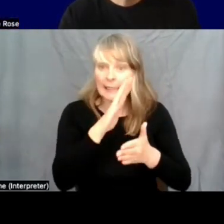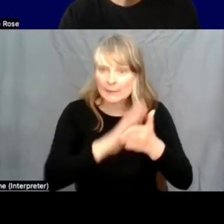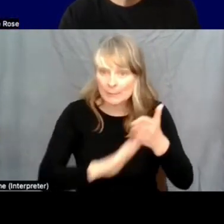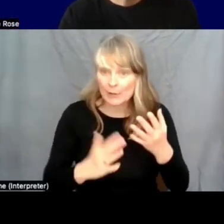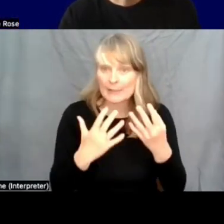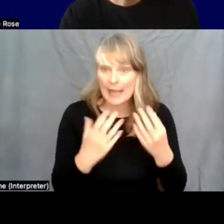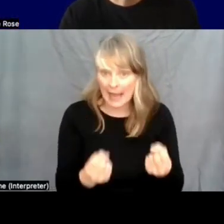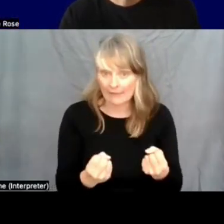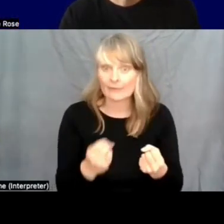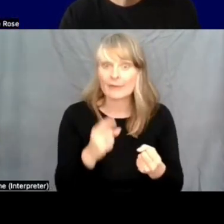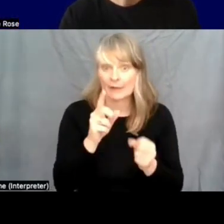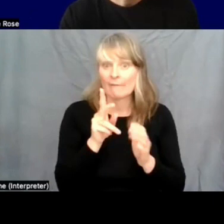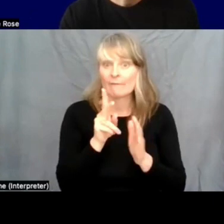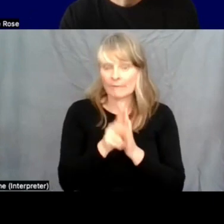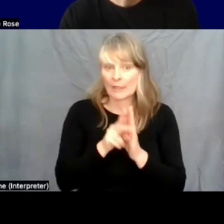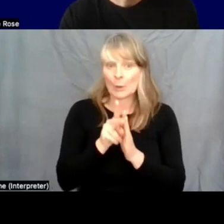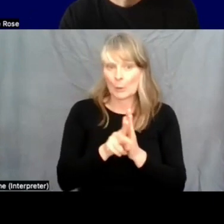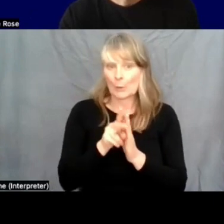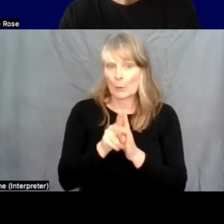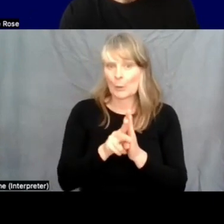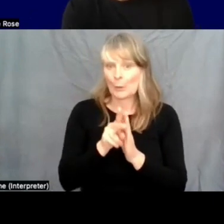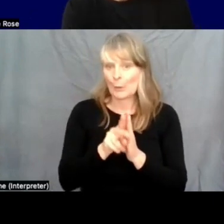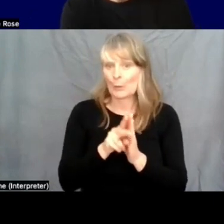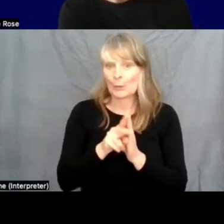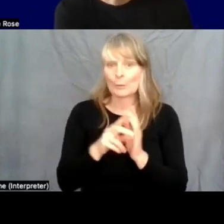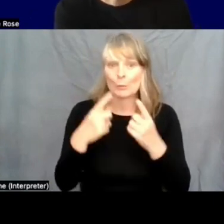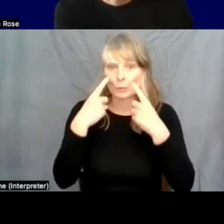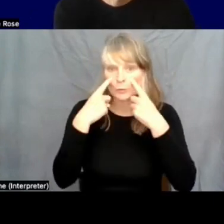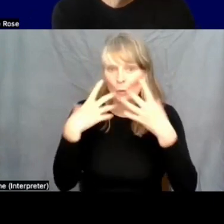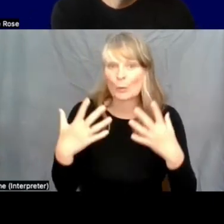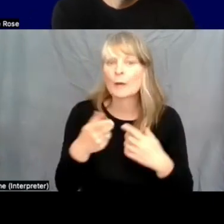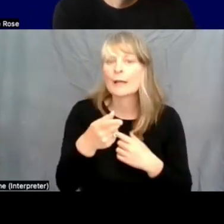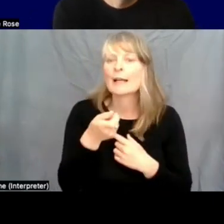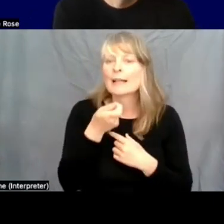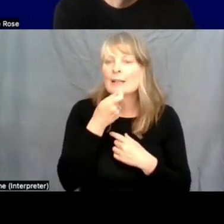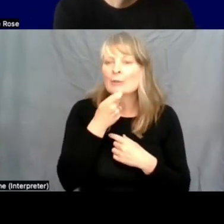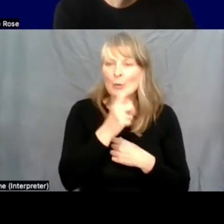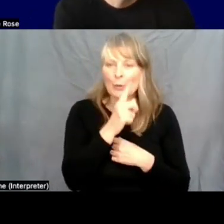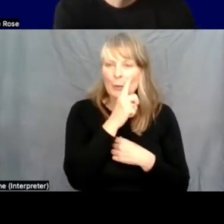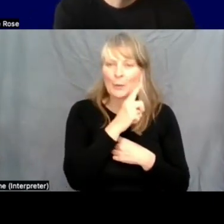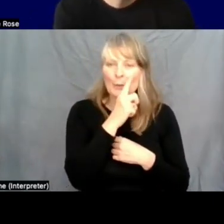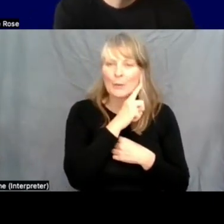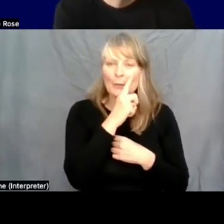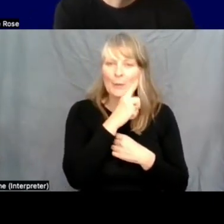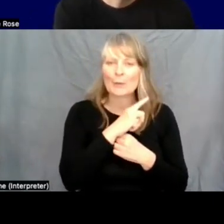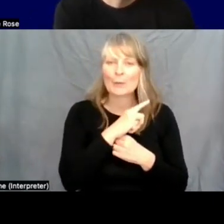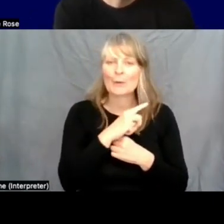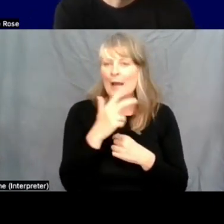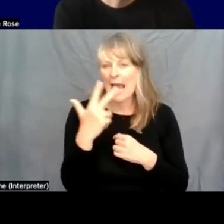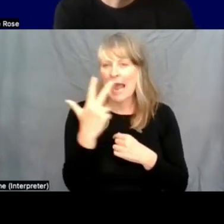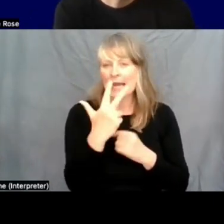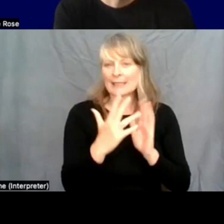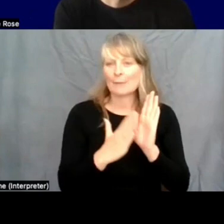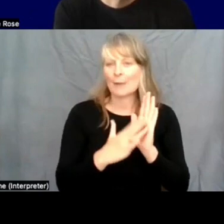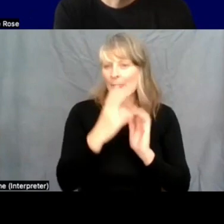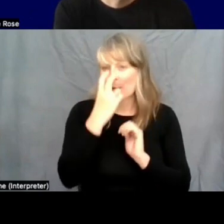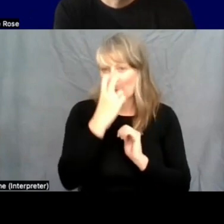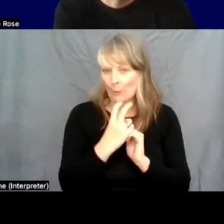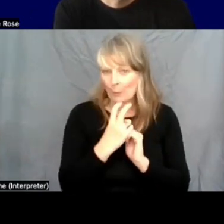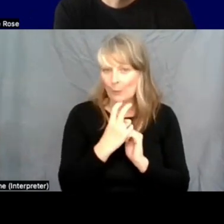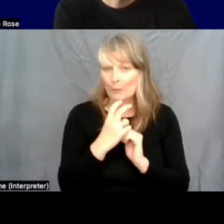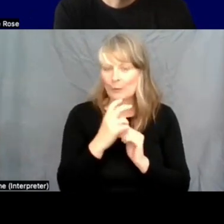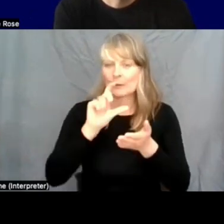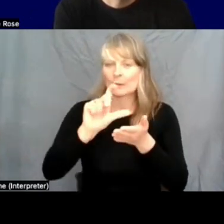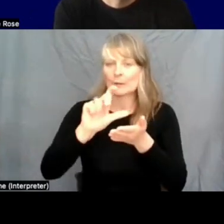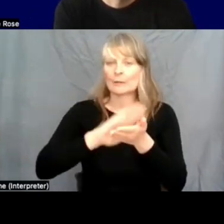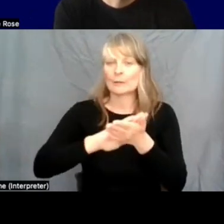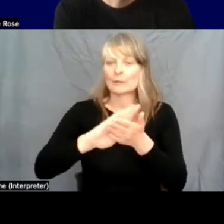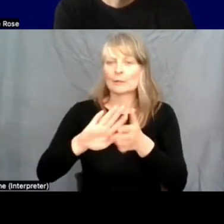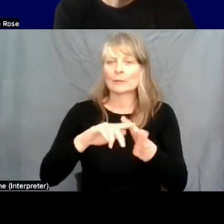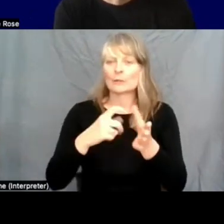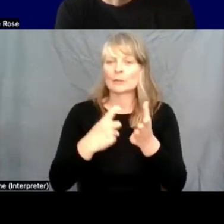show you a little video about a little girl, who is 18 months old with CHARGE syndrome, and she has